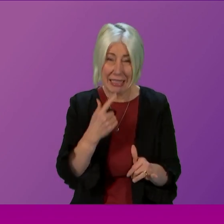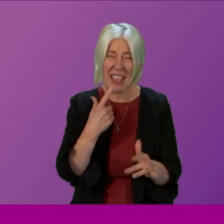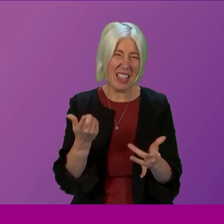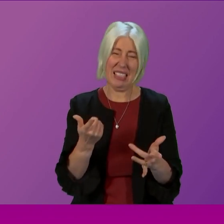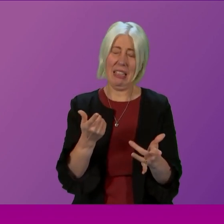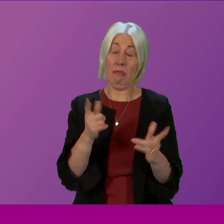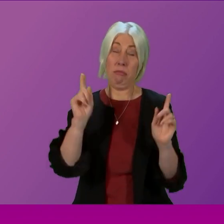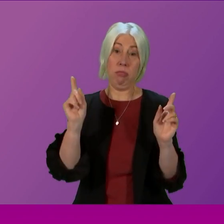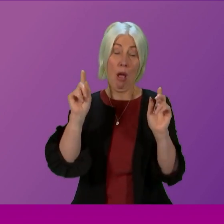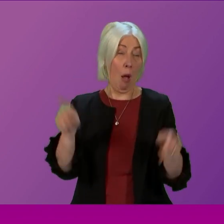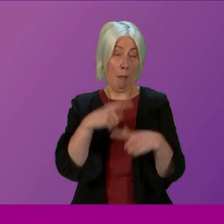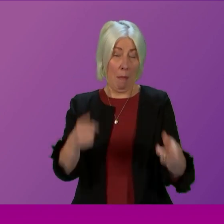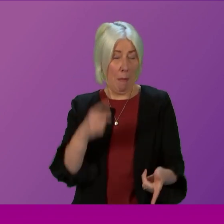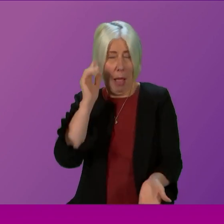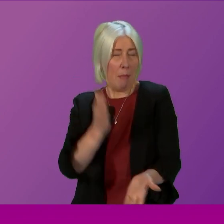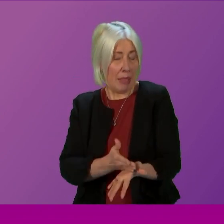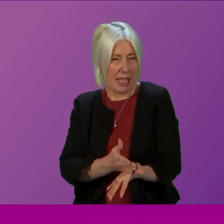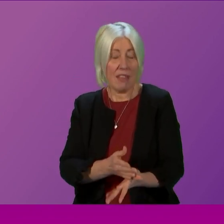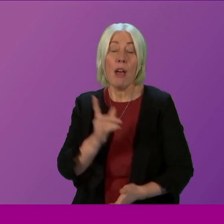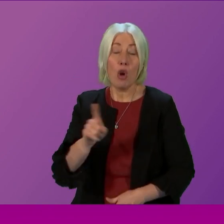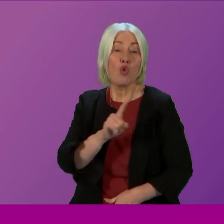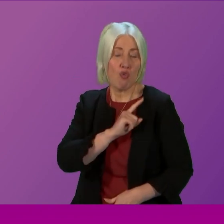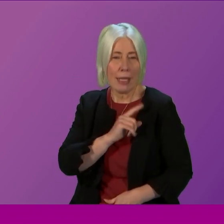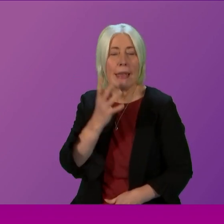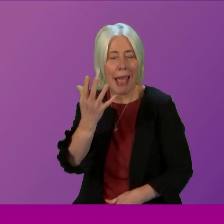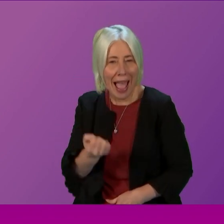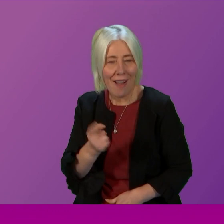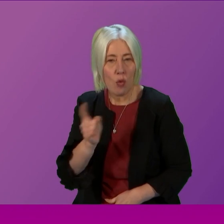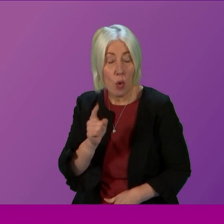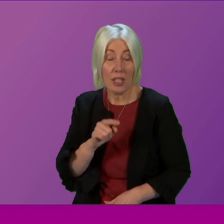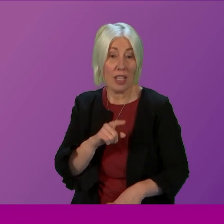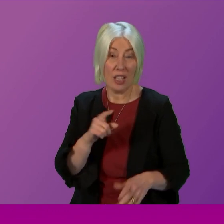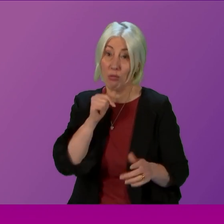believable”. There is, of course, a reason for that, which is that it is simply untrue.